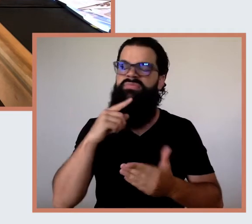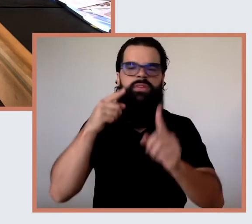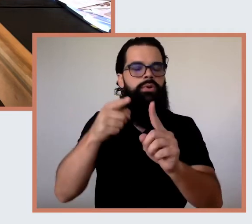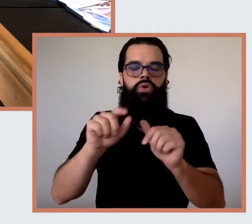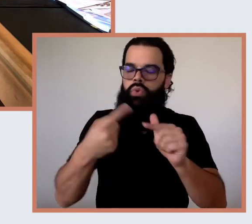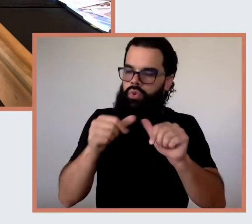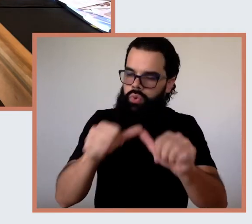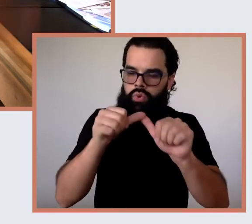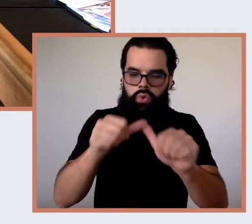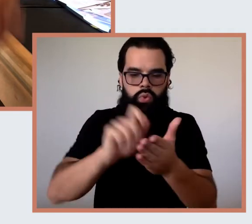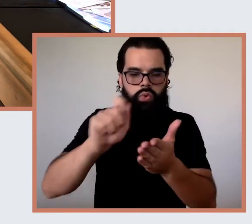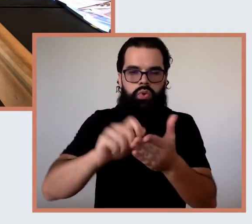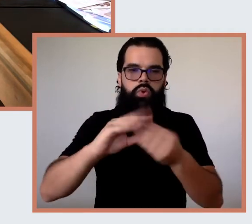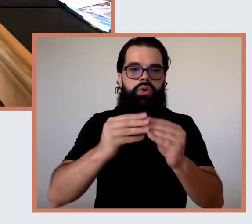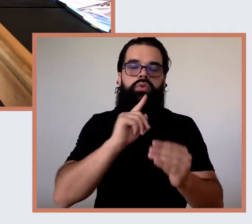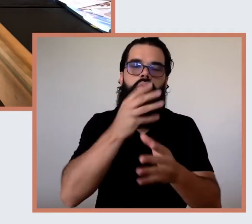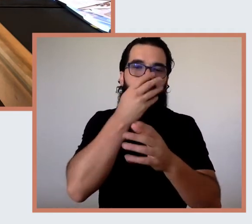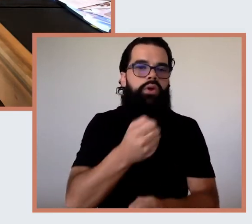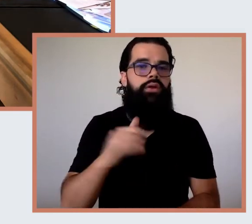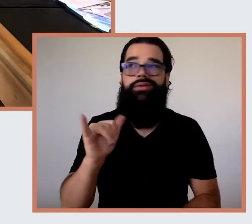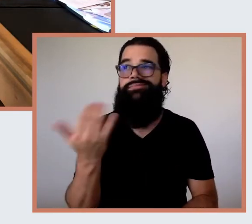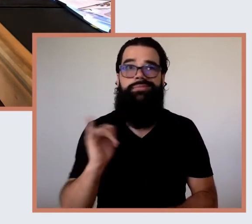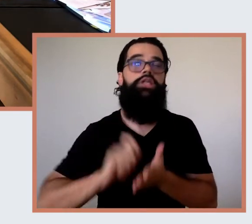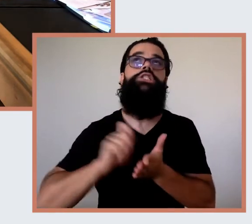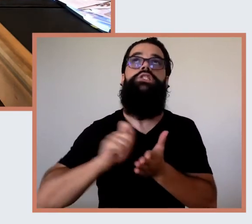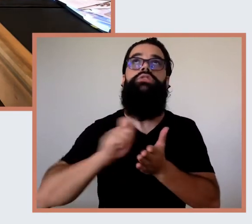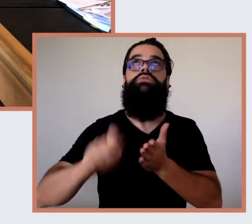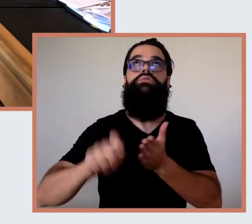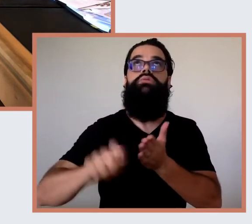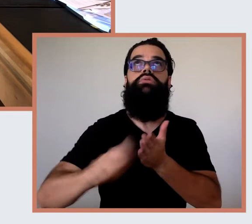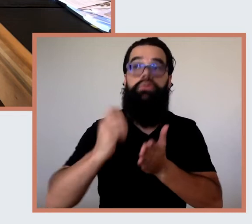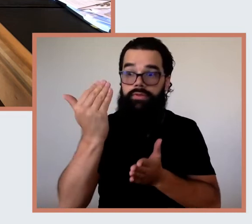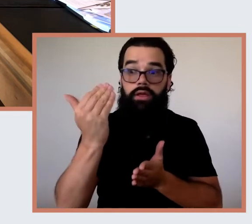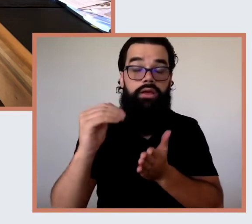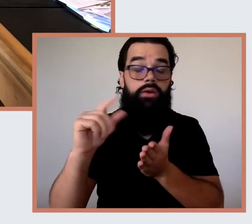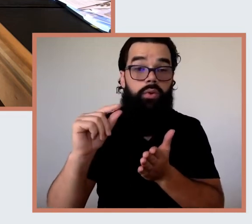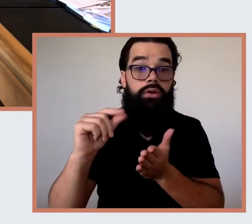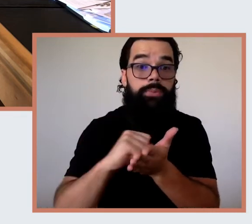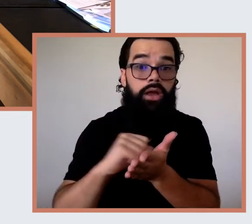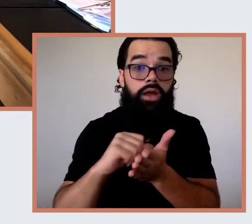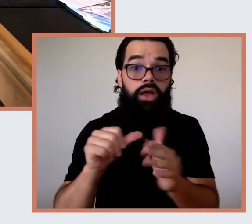I'm just going to start writing story and trust me about 15, 20 pages in you're going, "Where do I go?"